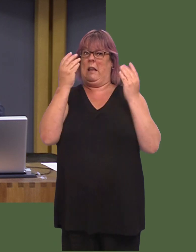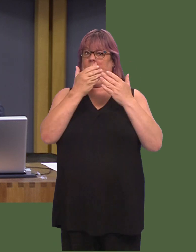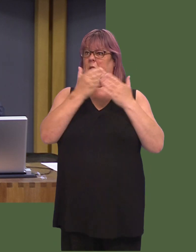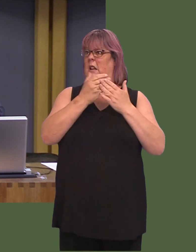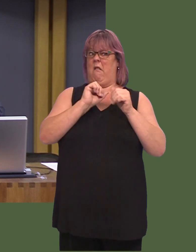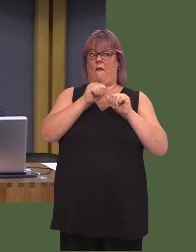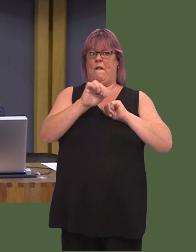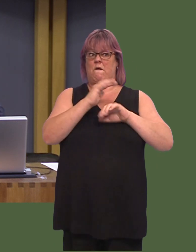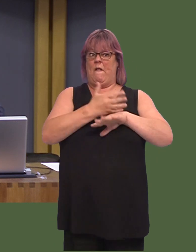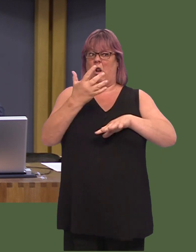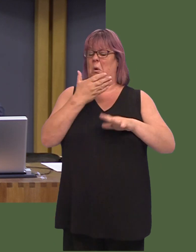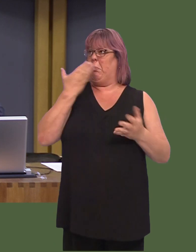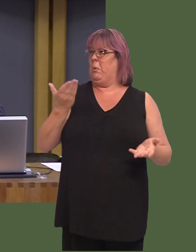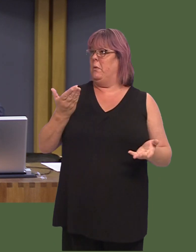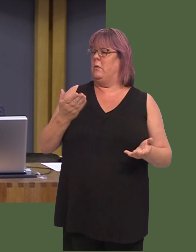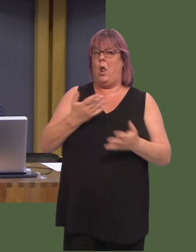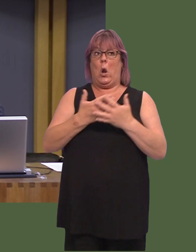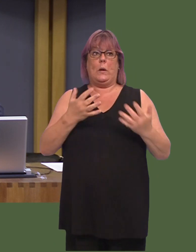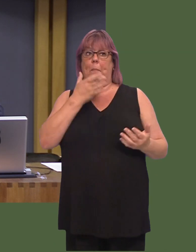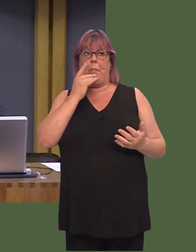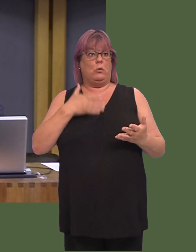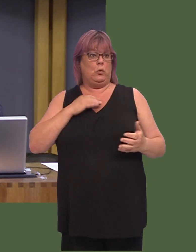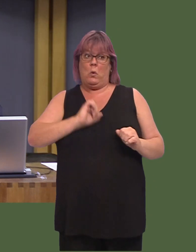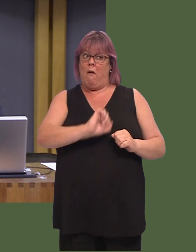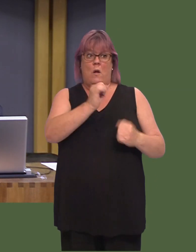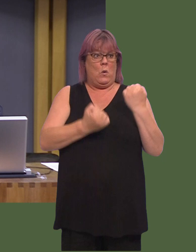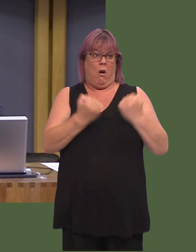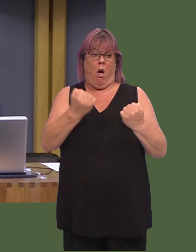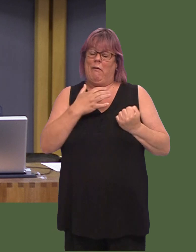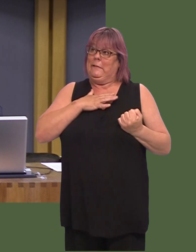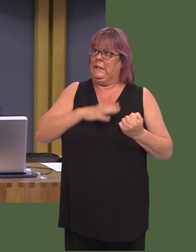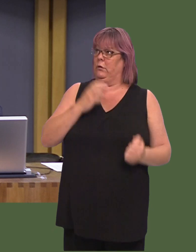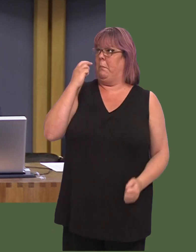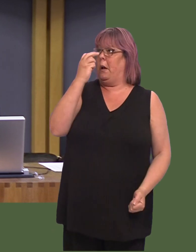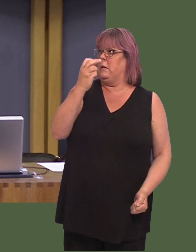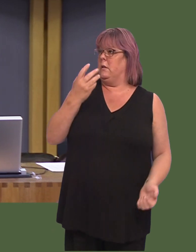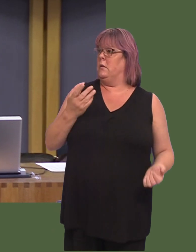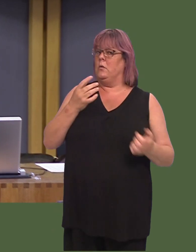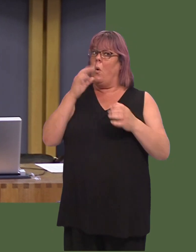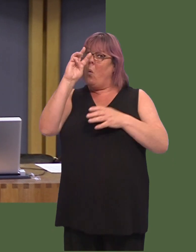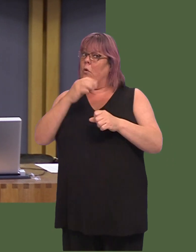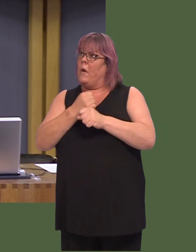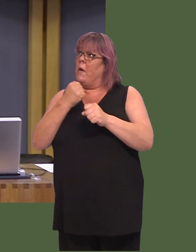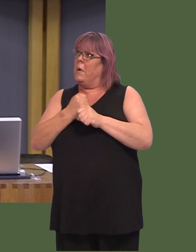Now, this is going to have an impact upon lives because this is an area where a large proportion of people don't own cars and rely upon public transport.